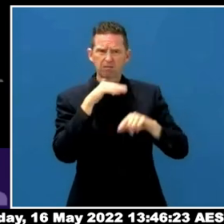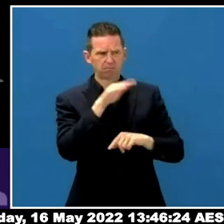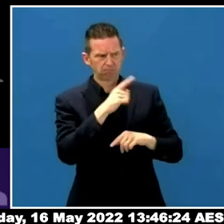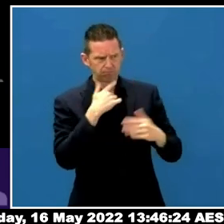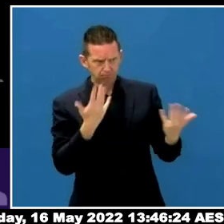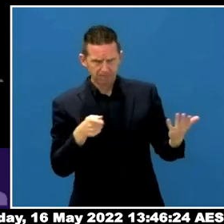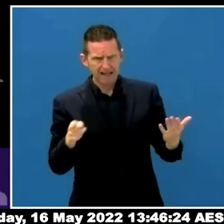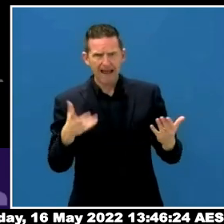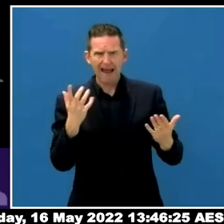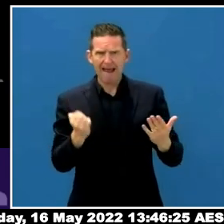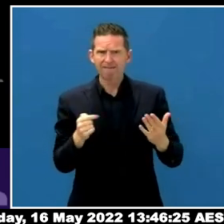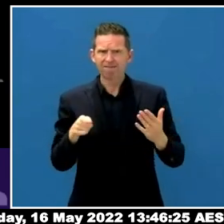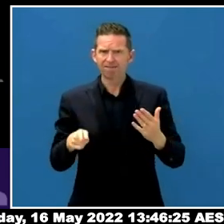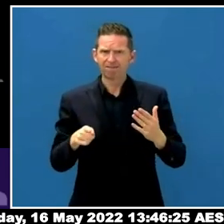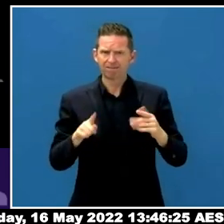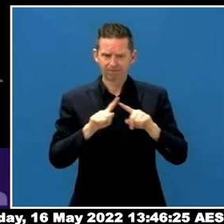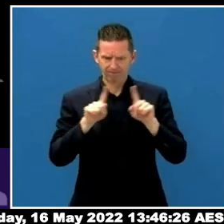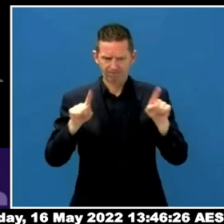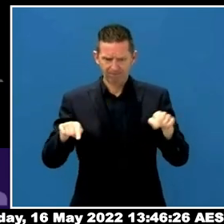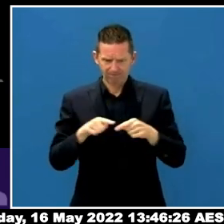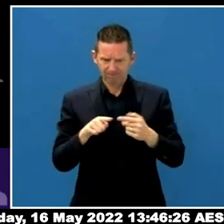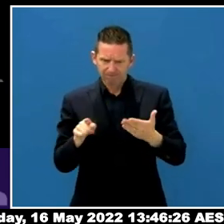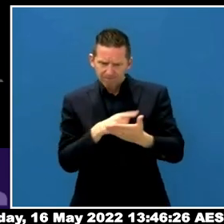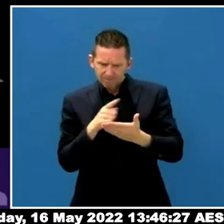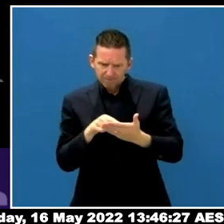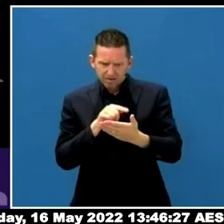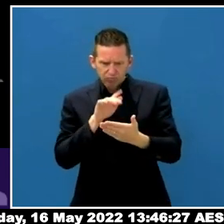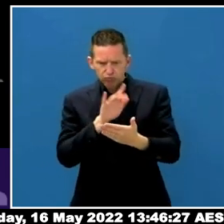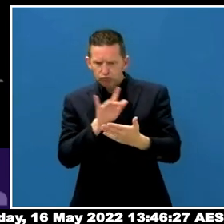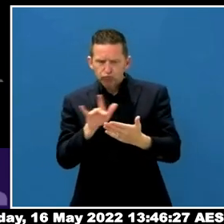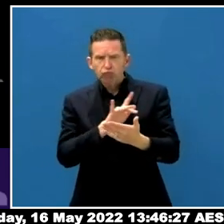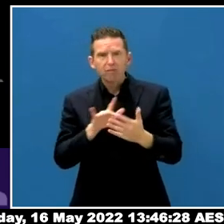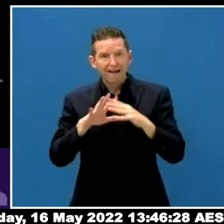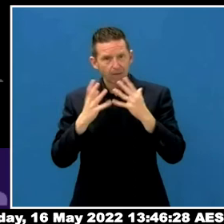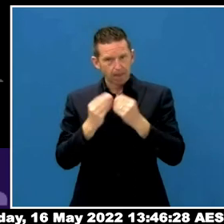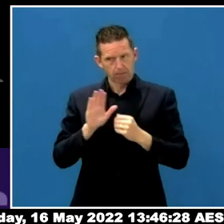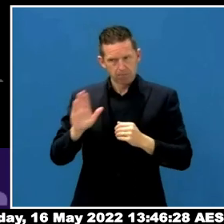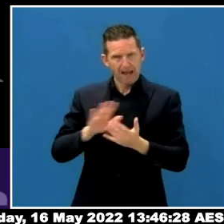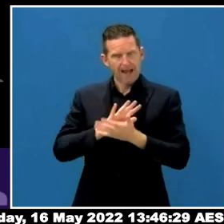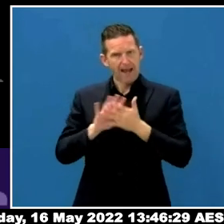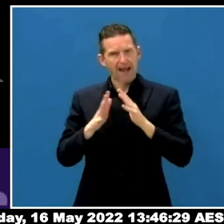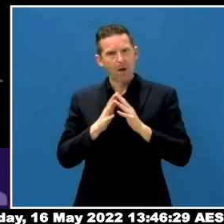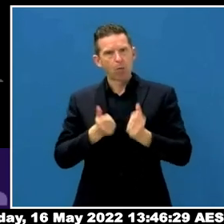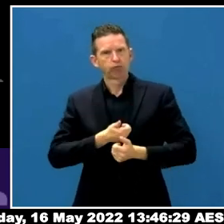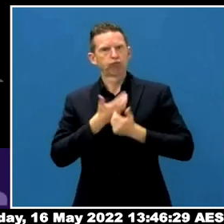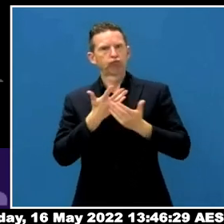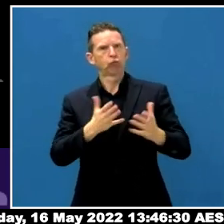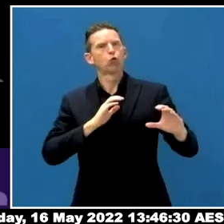on his iPad and that's the way he likes to communicate and put sentences together,